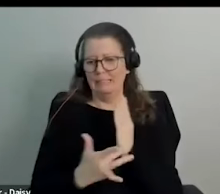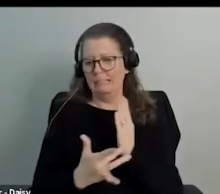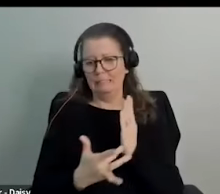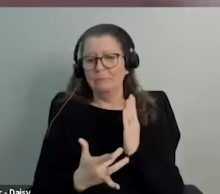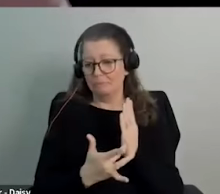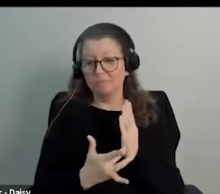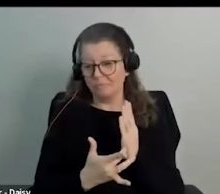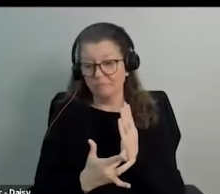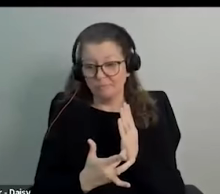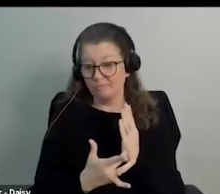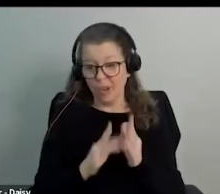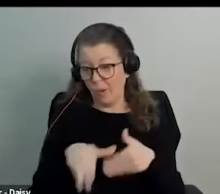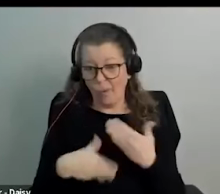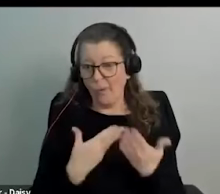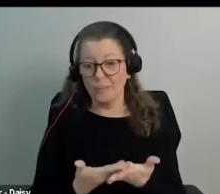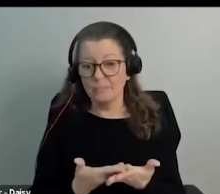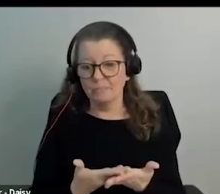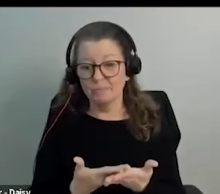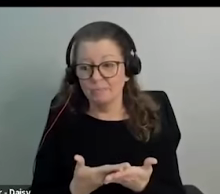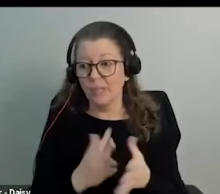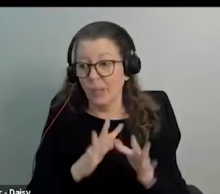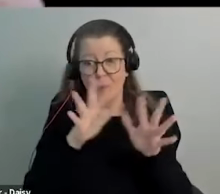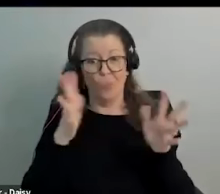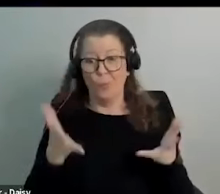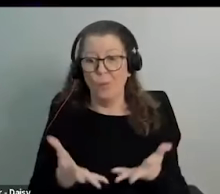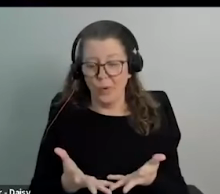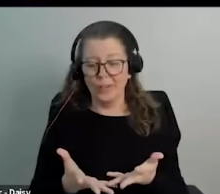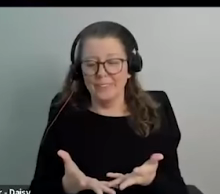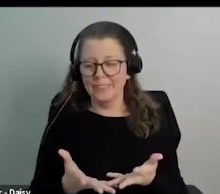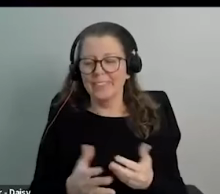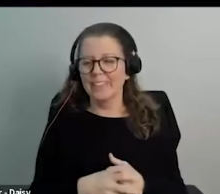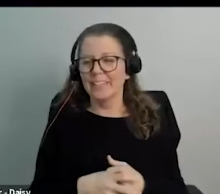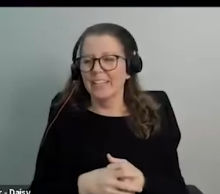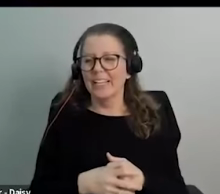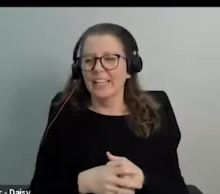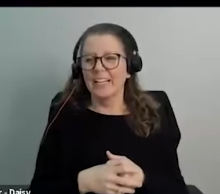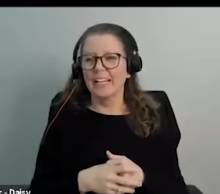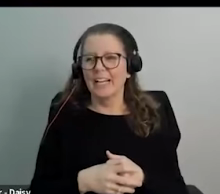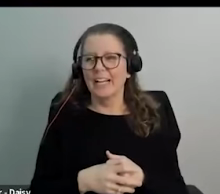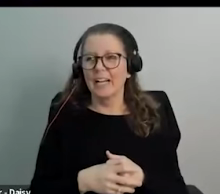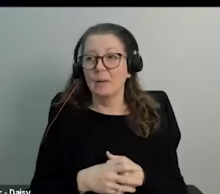Actually, it fits into every aspect of the world. But if you're thinking about working in technology,